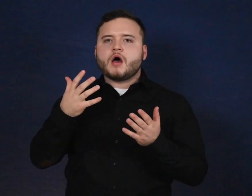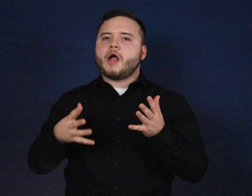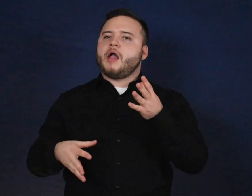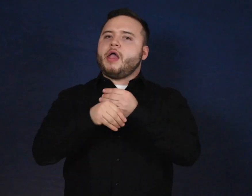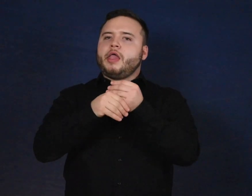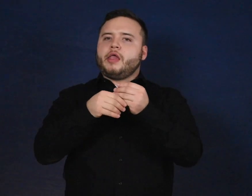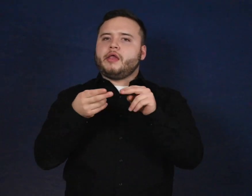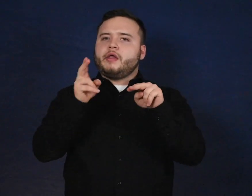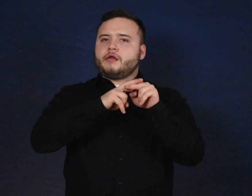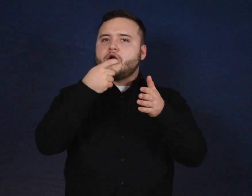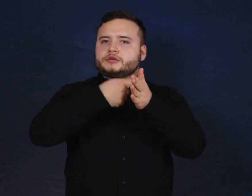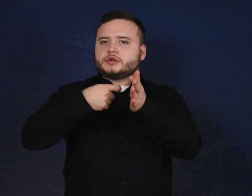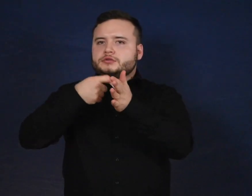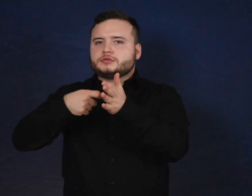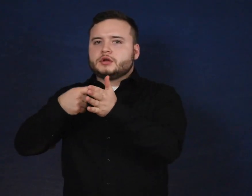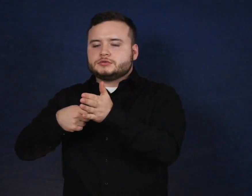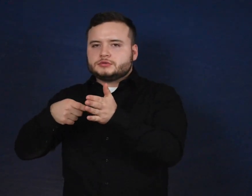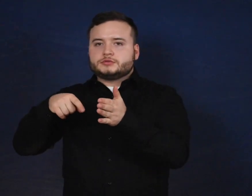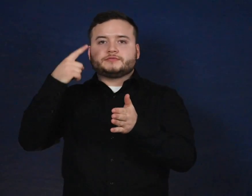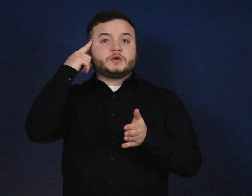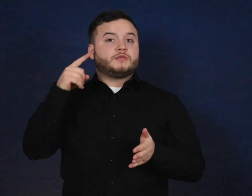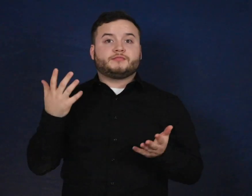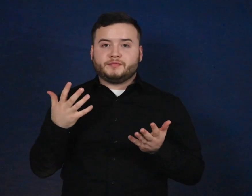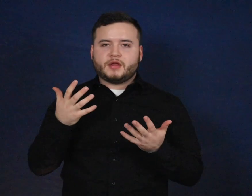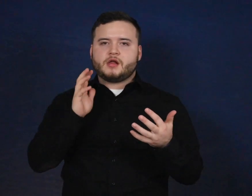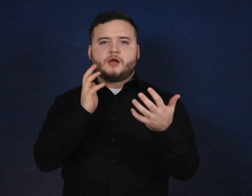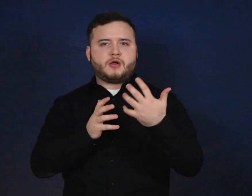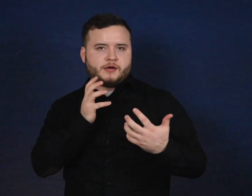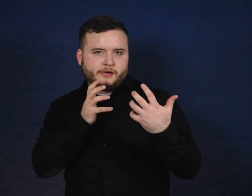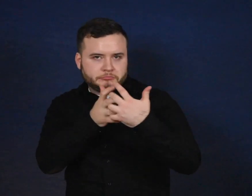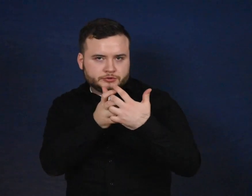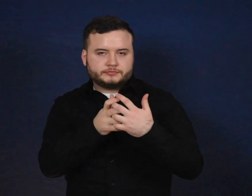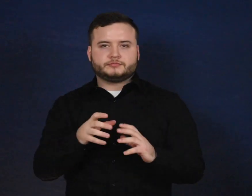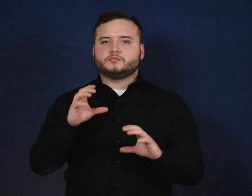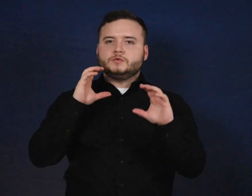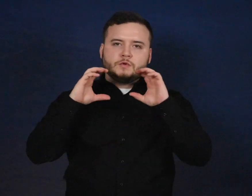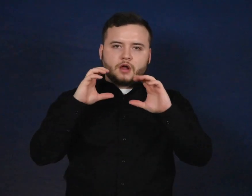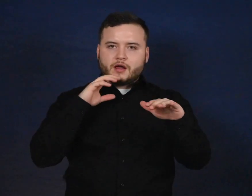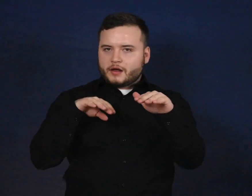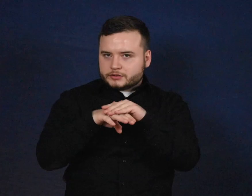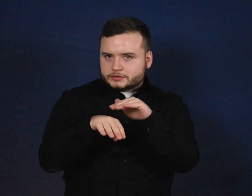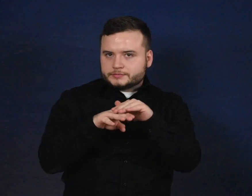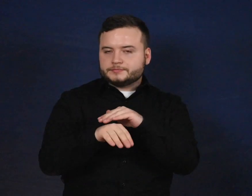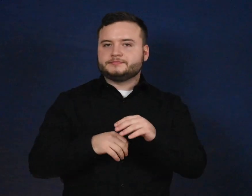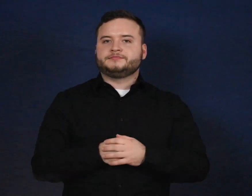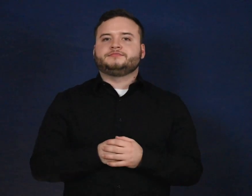for additional costs for accommodations, communication access,